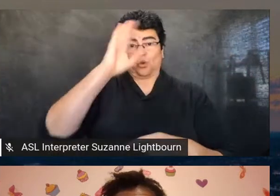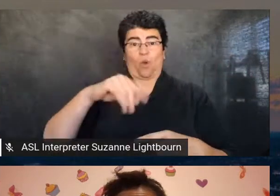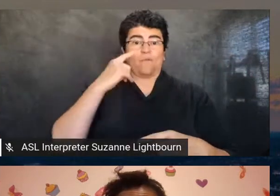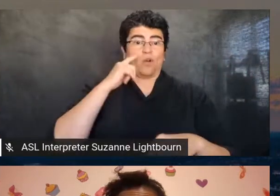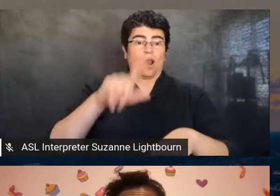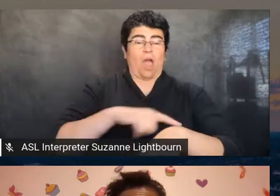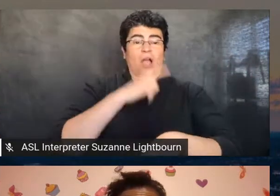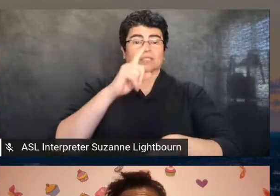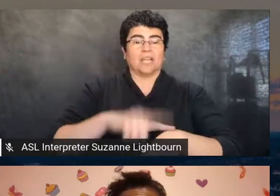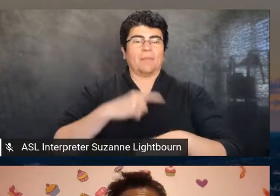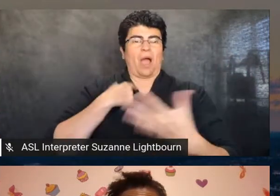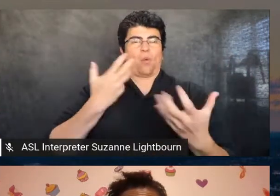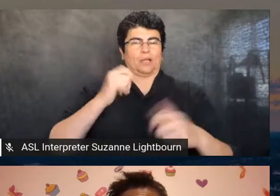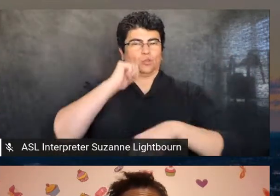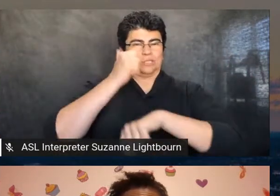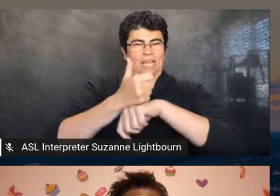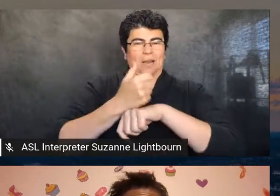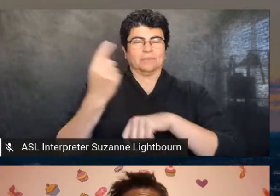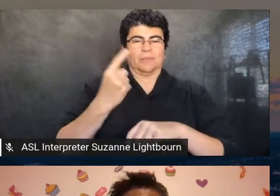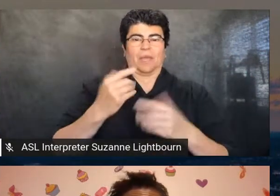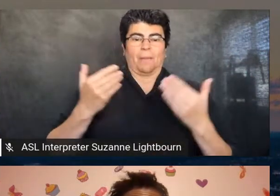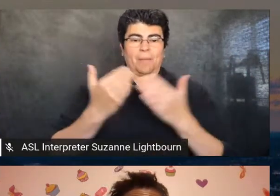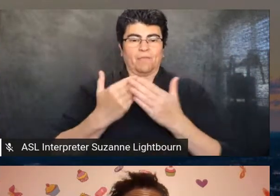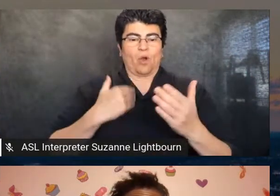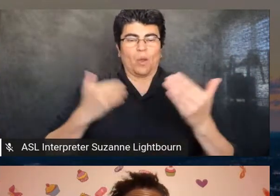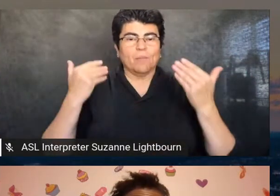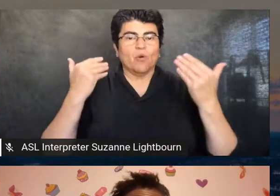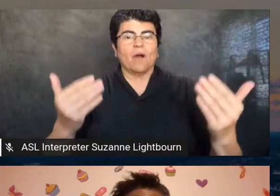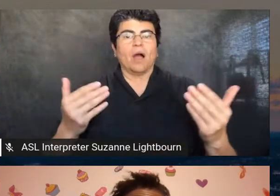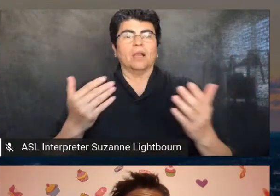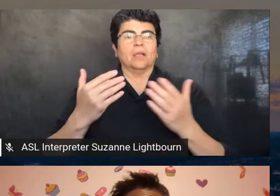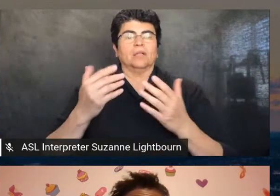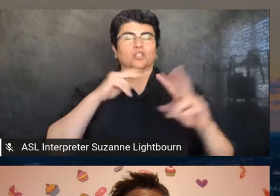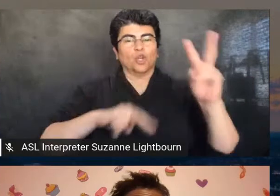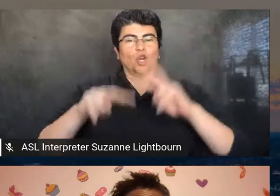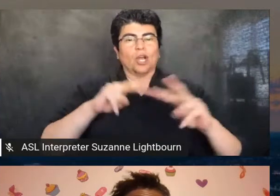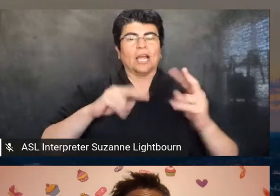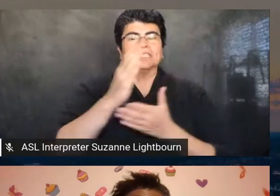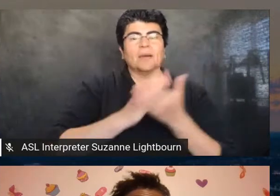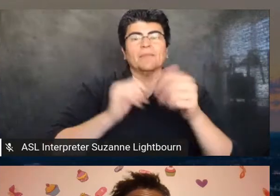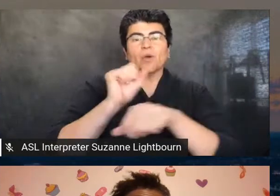I want to set something straight before we move on, to look at some of the work that Rene has contributed,